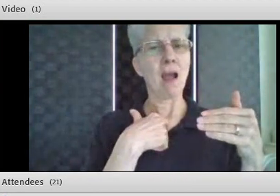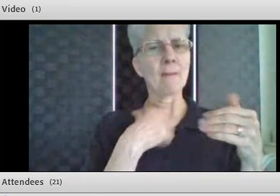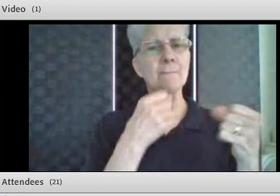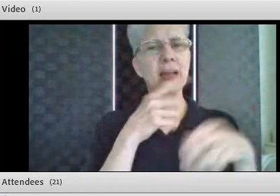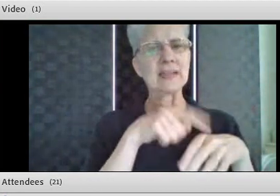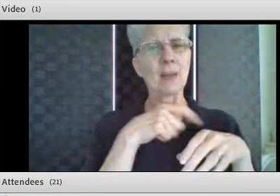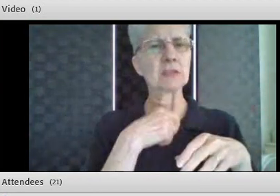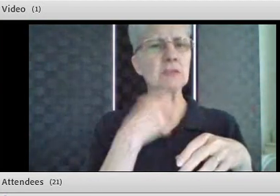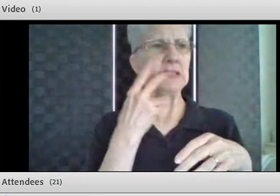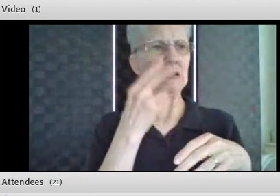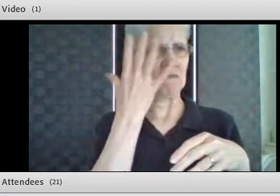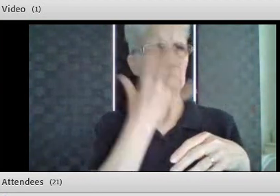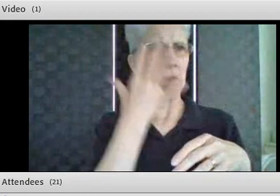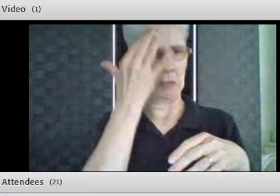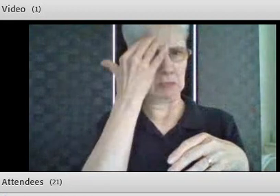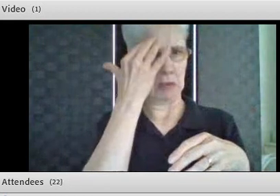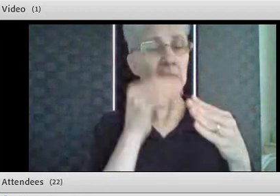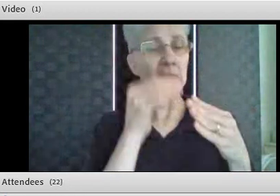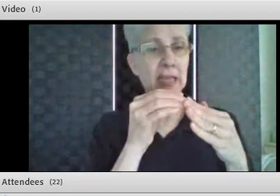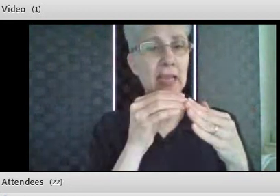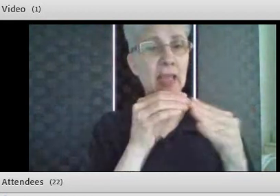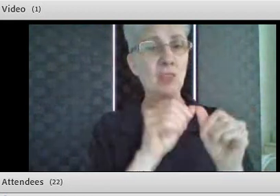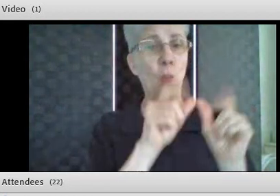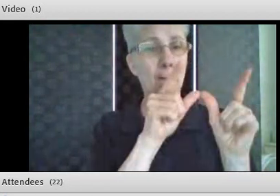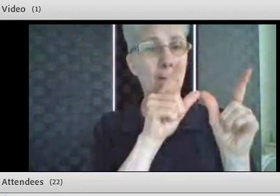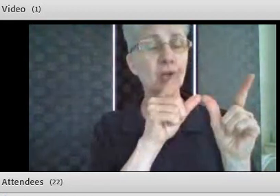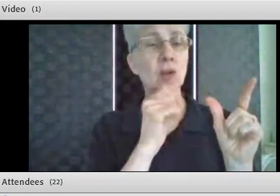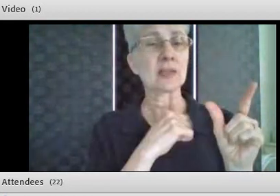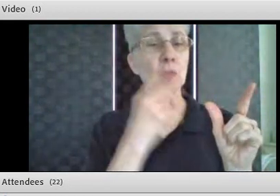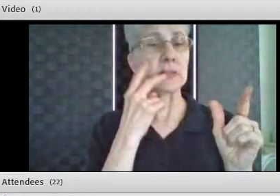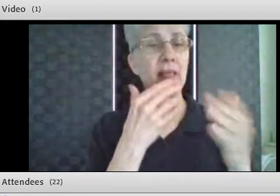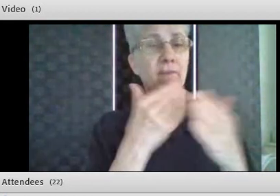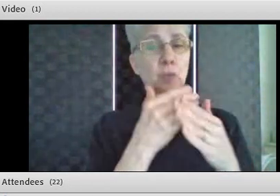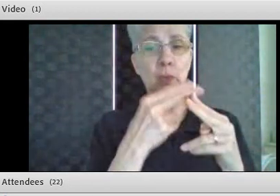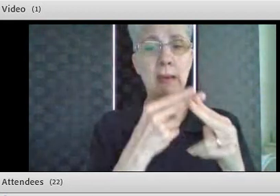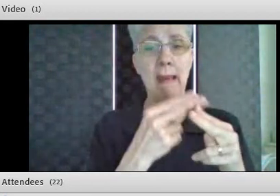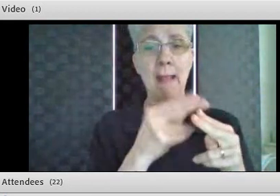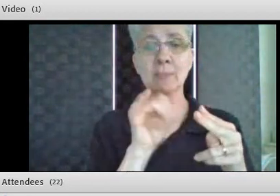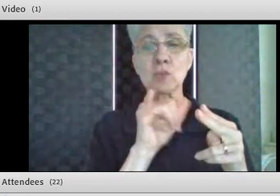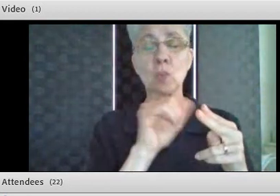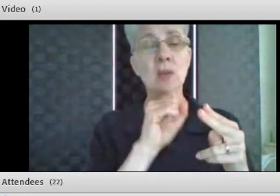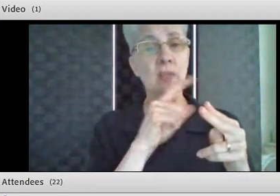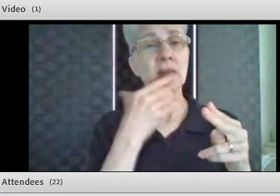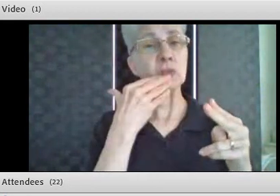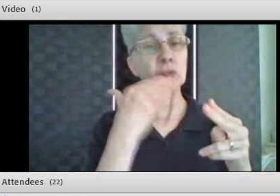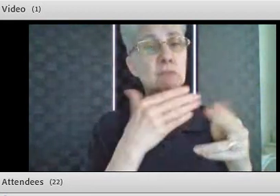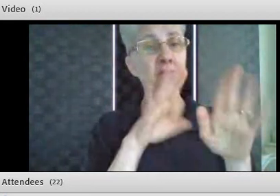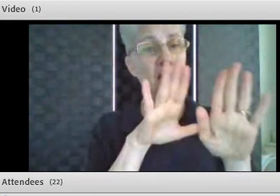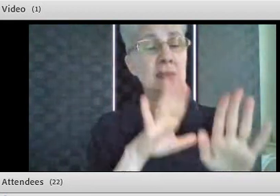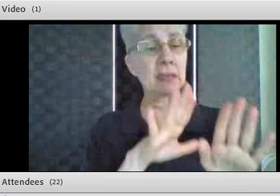we see familiar names in these webinars, and we see a lot of new names here as well, so that's fantastic to see.